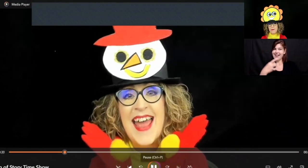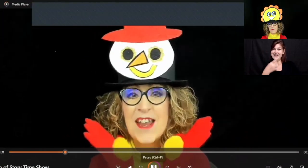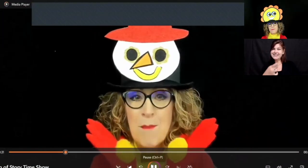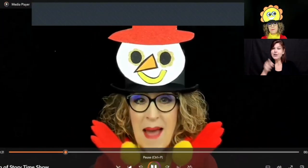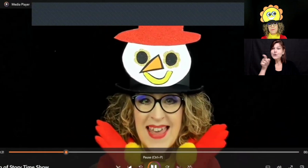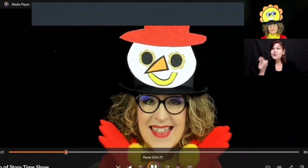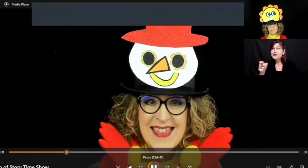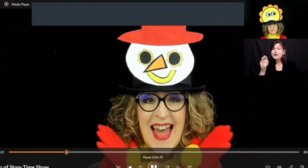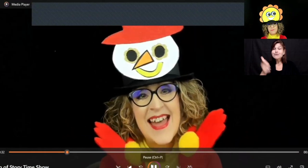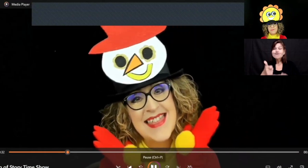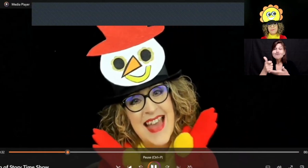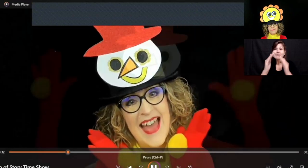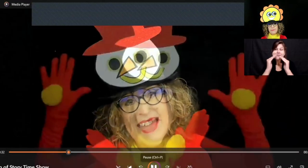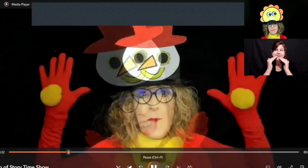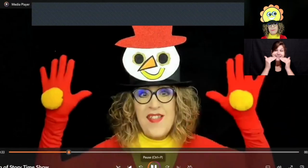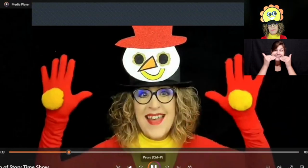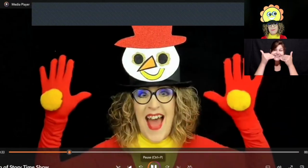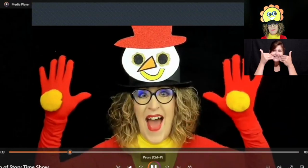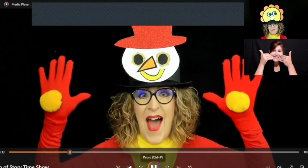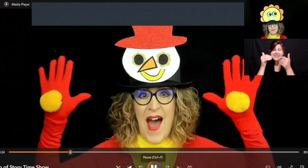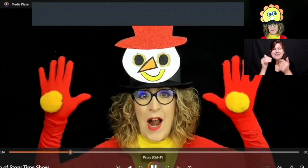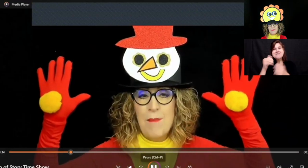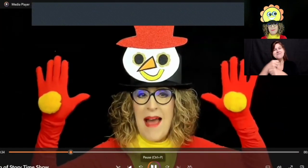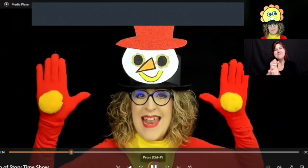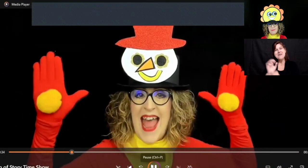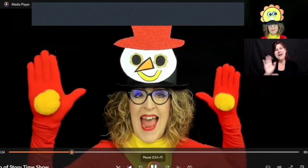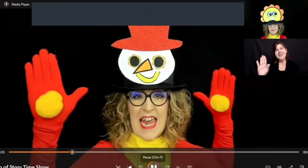It makes their day Boys and girls, my name is,